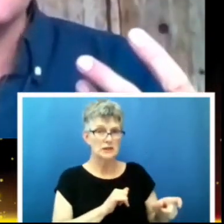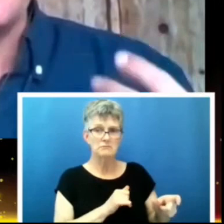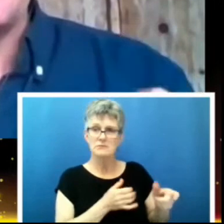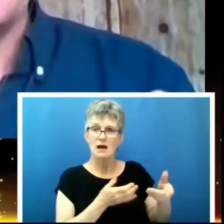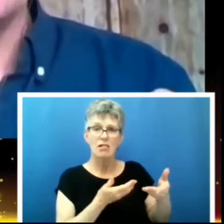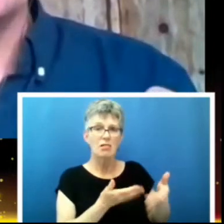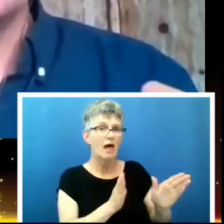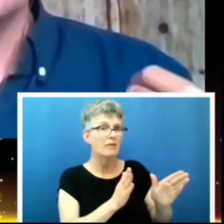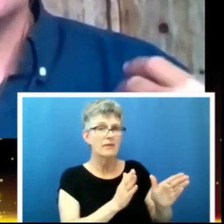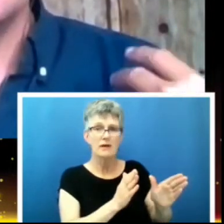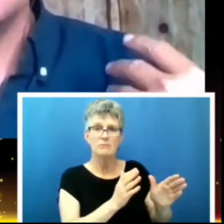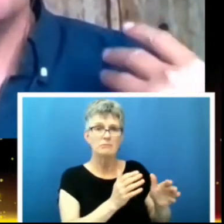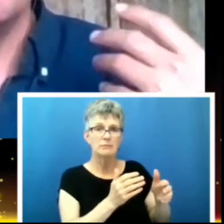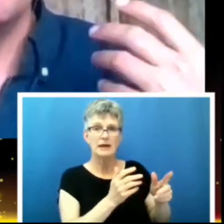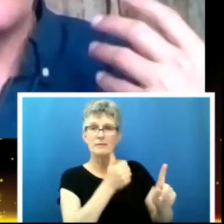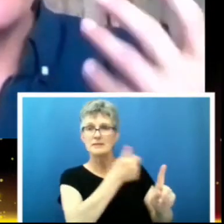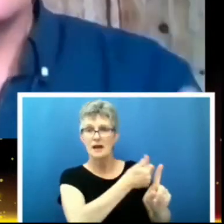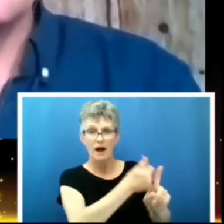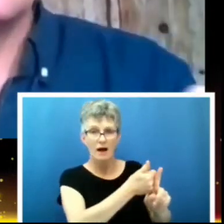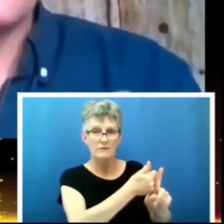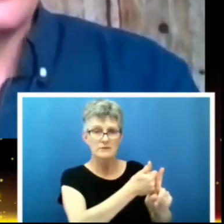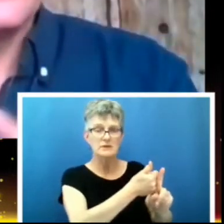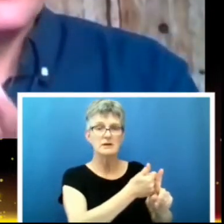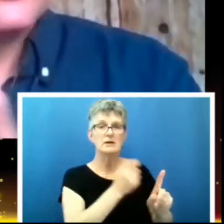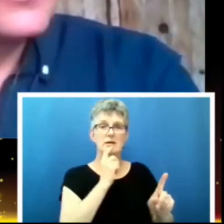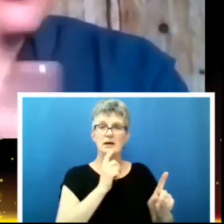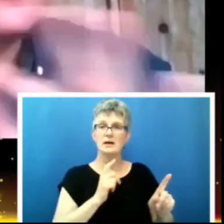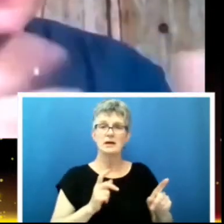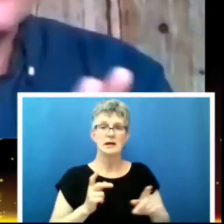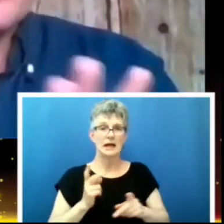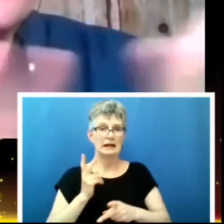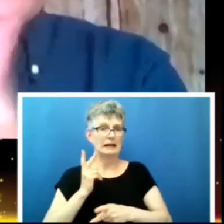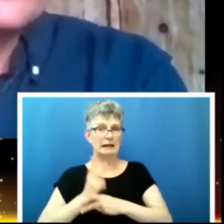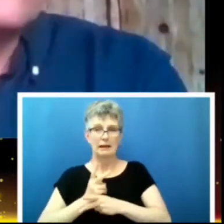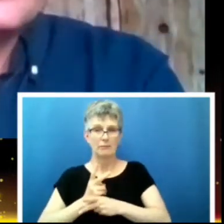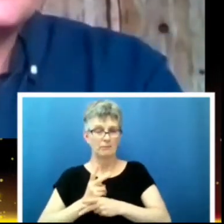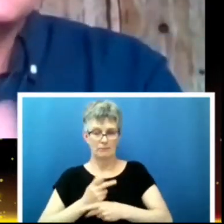and rather than trying to channel it any specific way